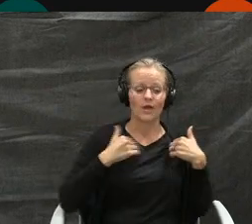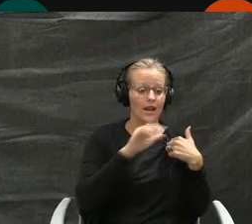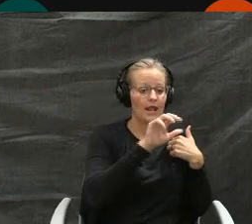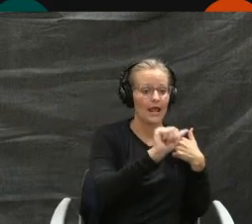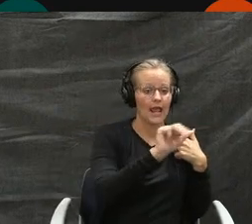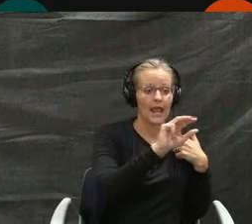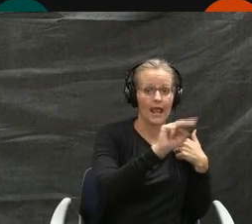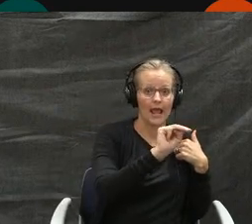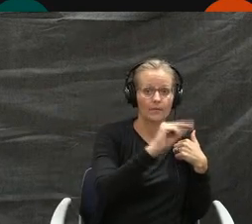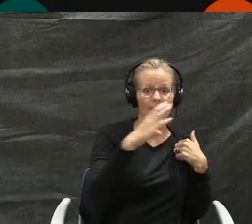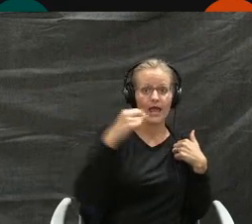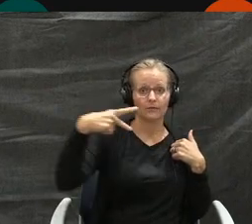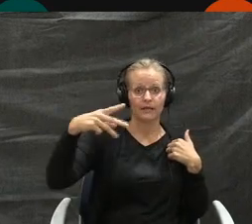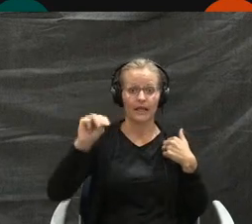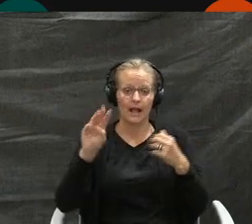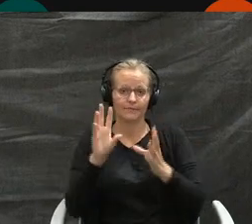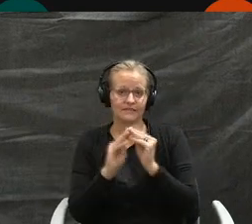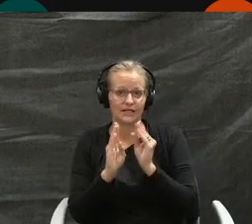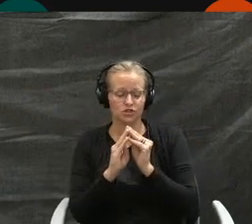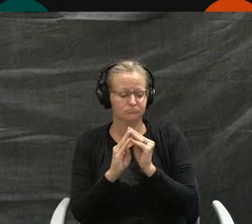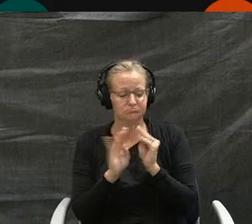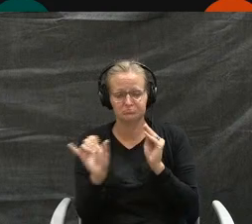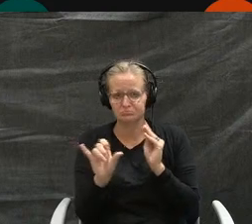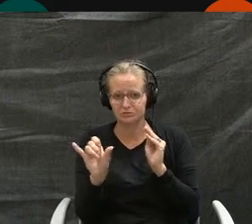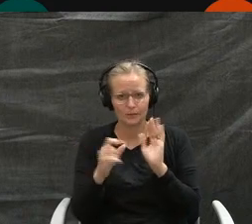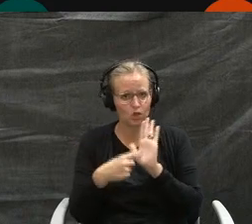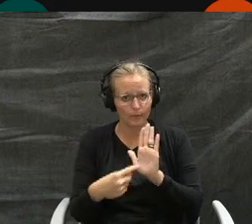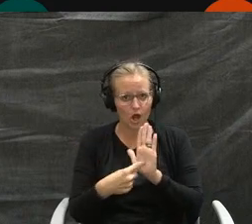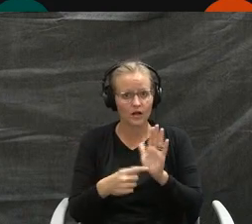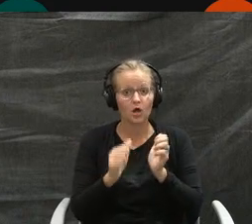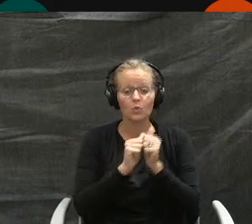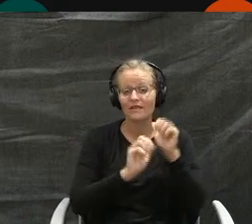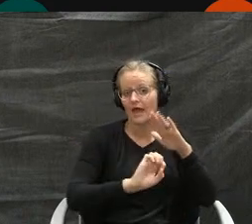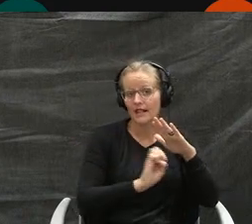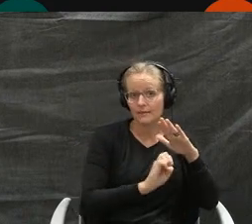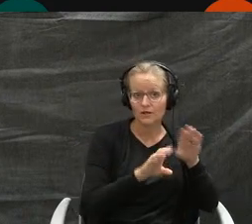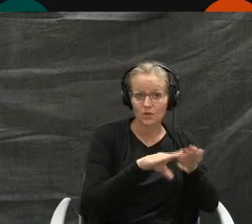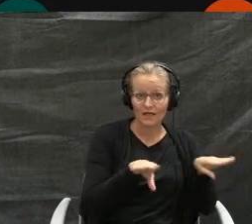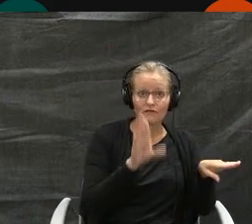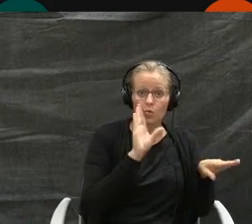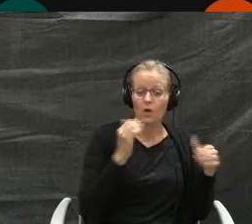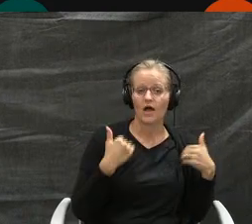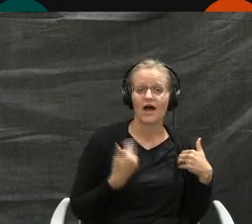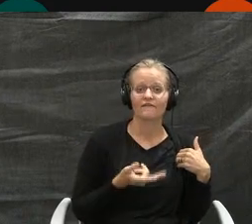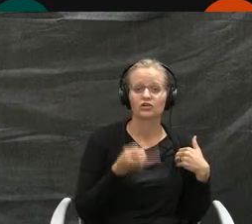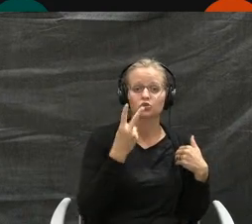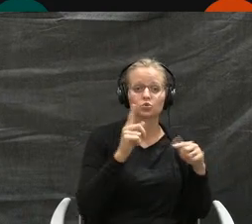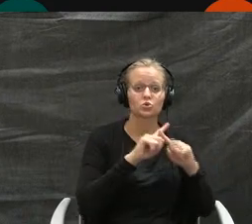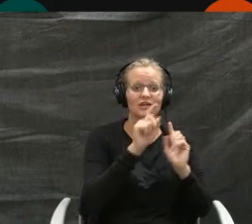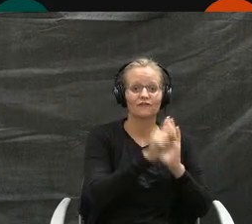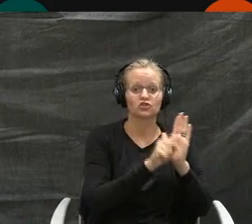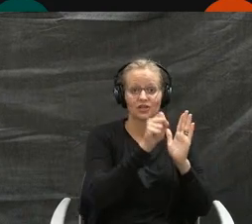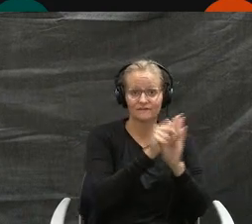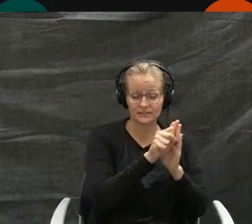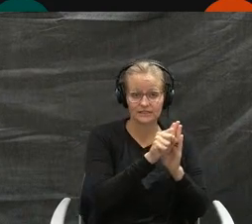looking at that model really for all of the levels. So at the elementary level there would be two different shifts, so we wanted starting at 7:30.